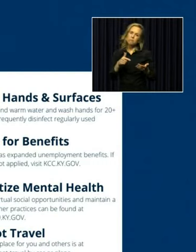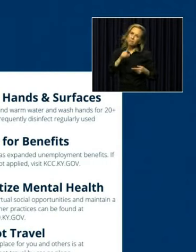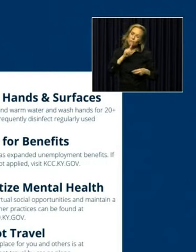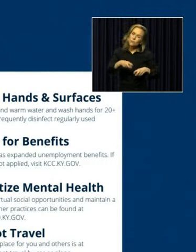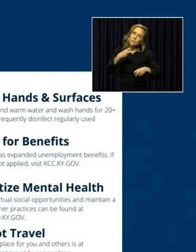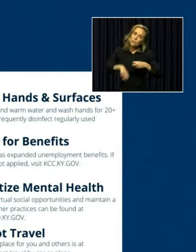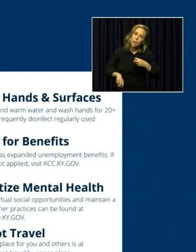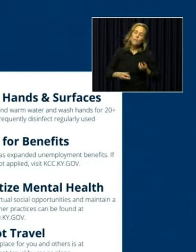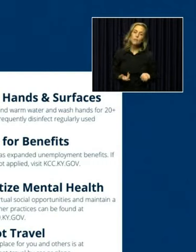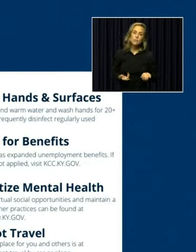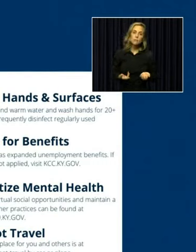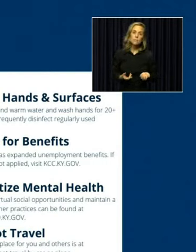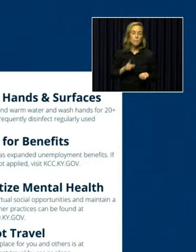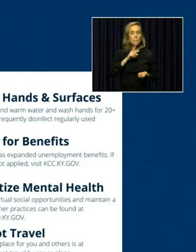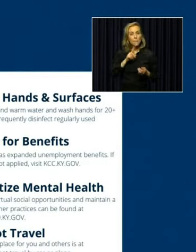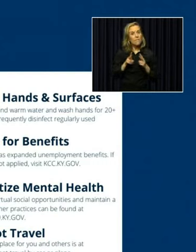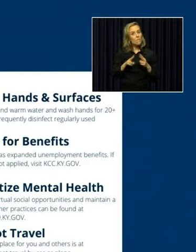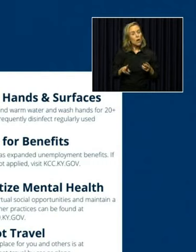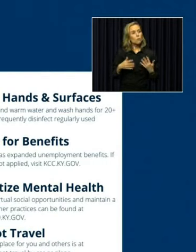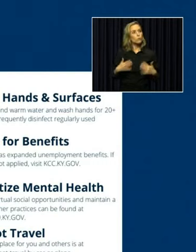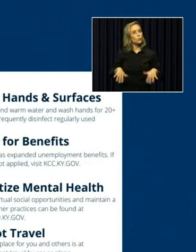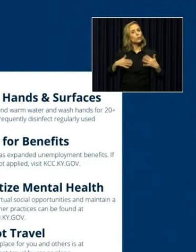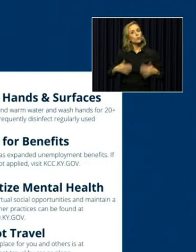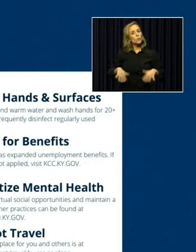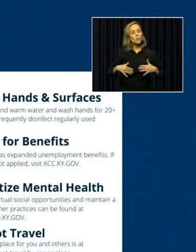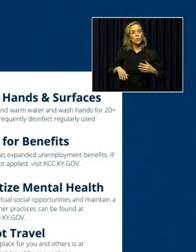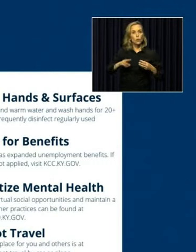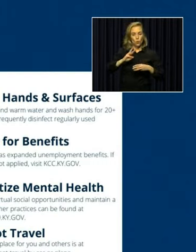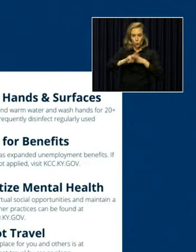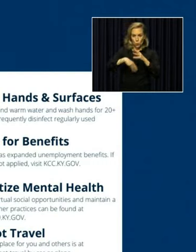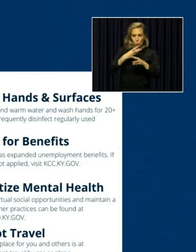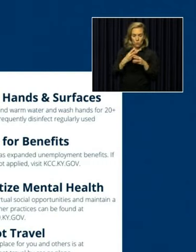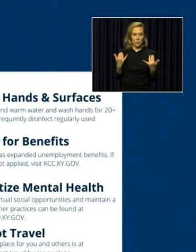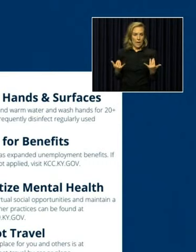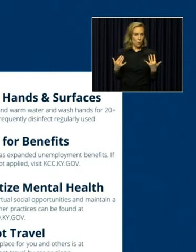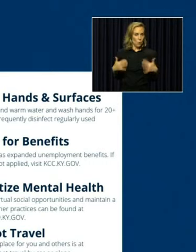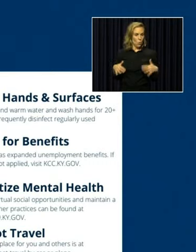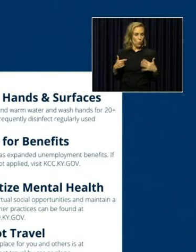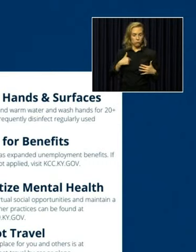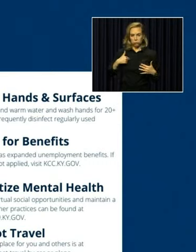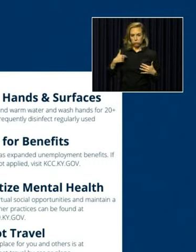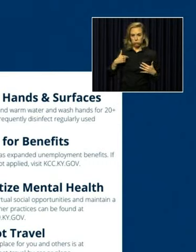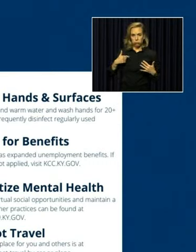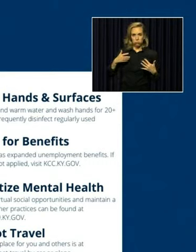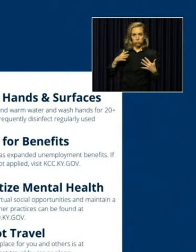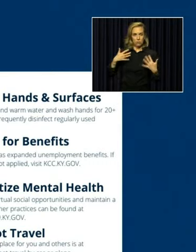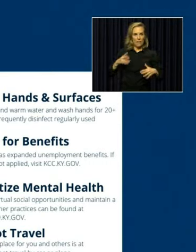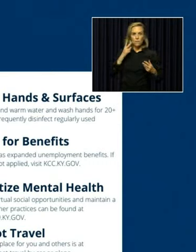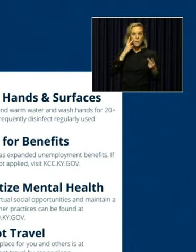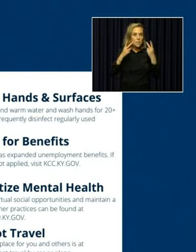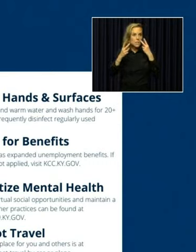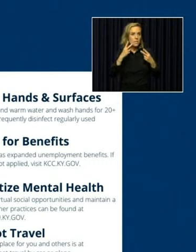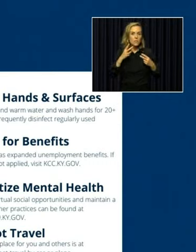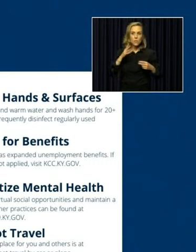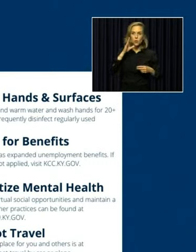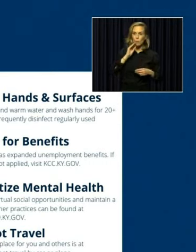SO THOSE ARE THE TEN STEPS THAT WE USE TO DEFEAT THE CORONAVIRUS PLUS ONE.